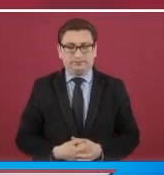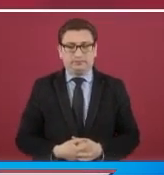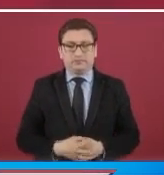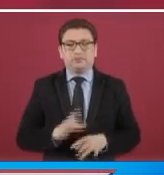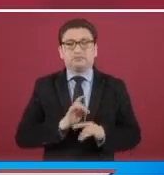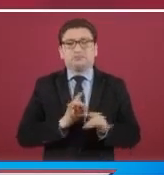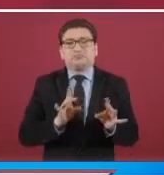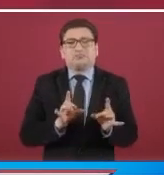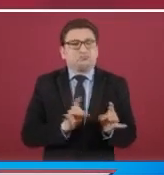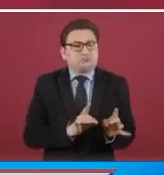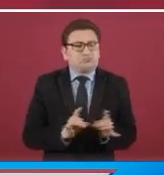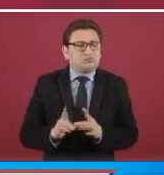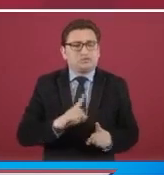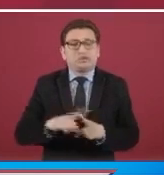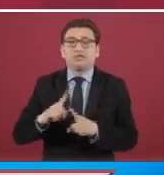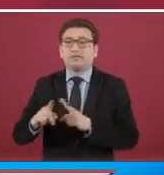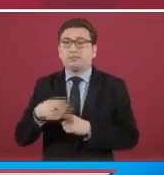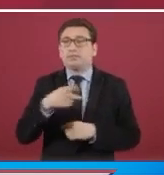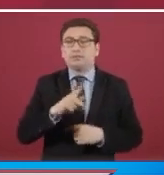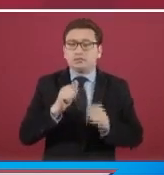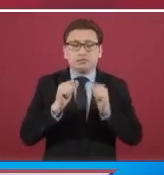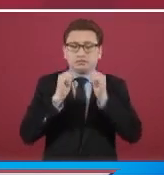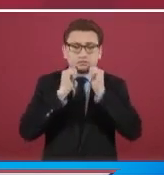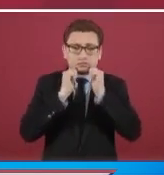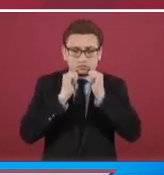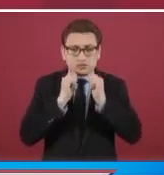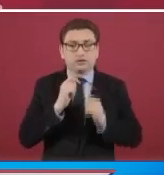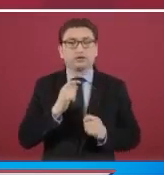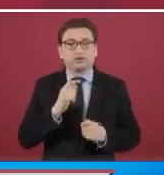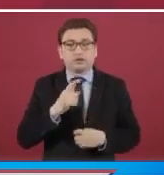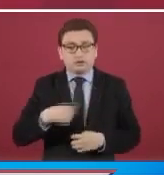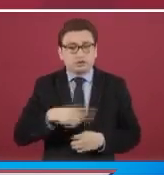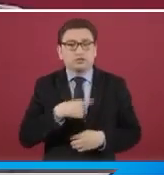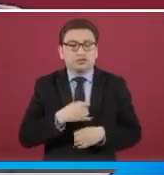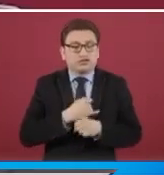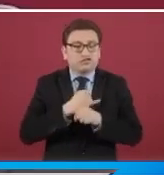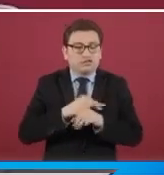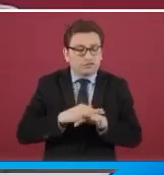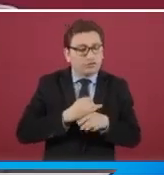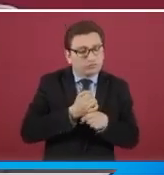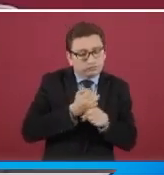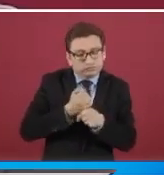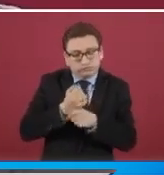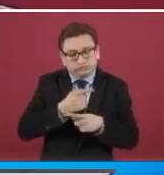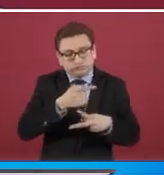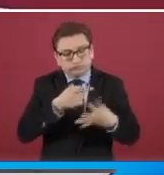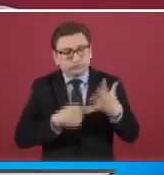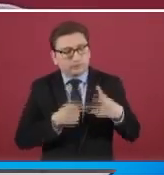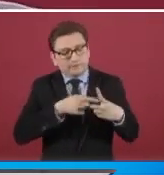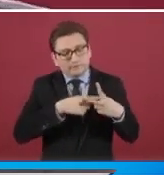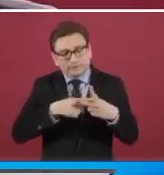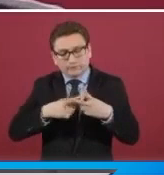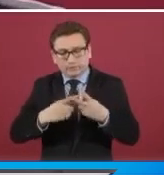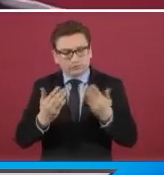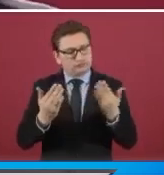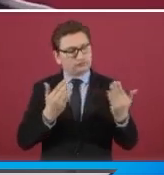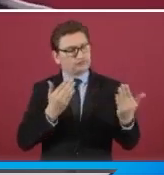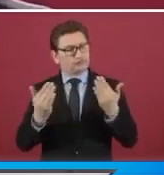and remember that during the first year of Zedillo's government the economy It fell 7%. The technocratic experts do not include the anti-corruption variable